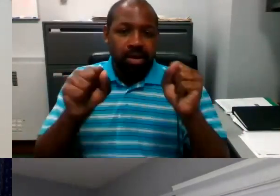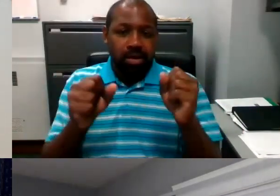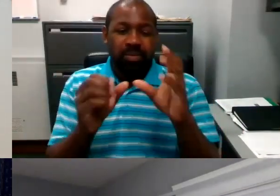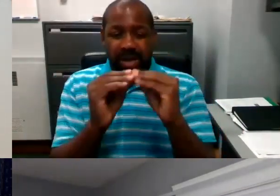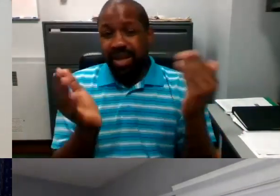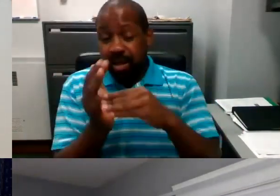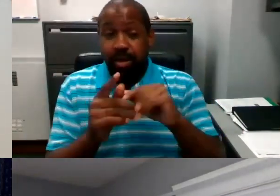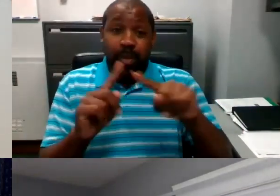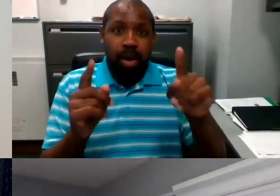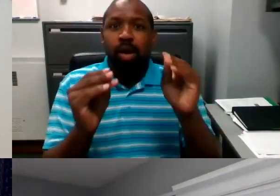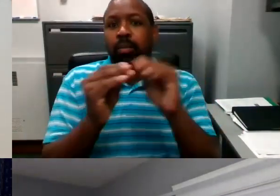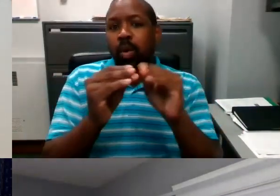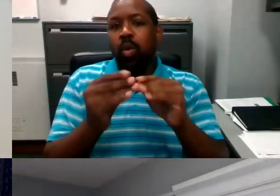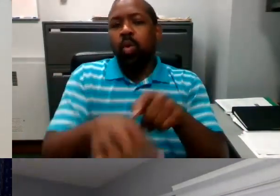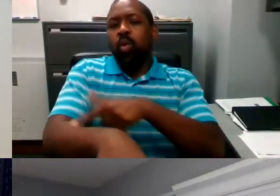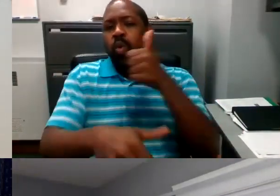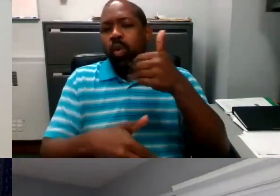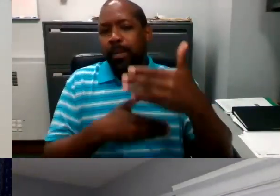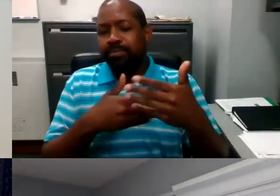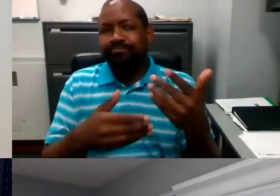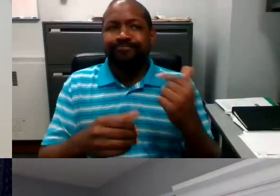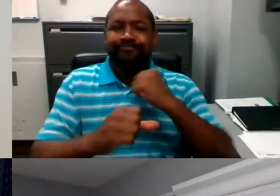I REALLY FEEL BADLY ABOUT THAT. AND I SAW THAT. AND I SAW THE ANGER AND THE FRUSTRATION.